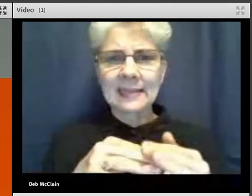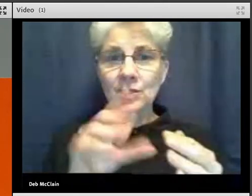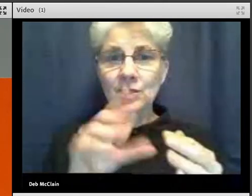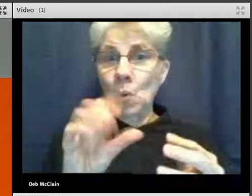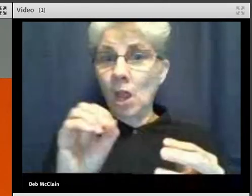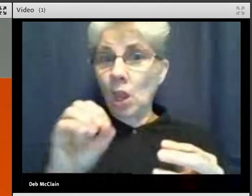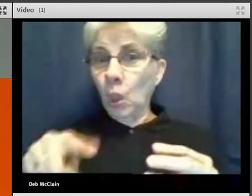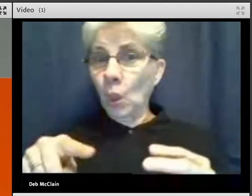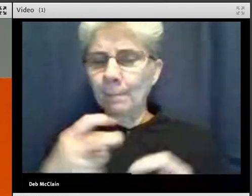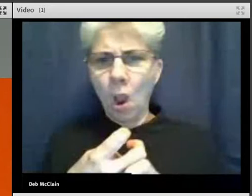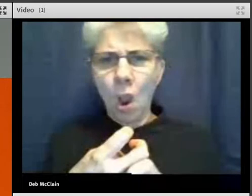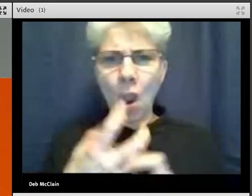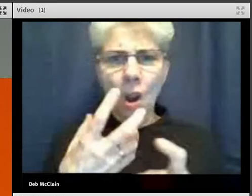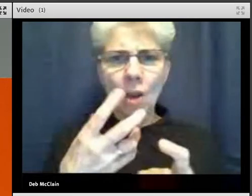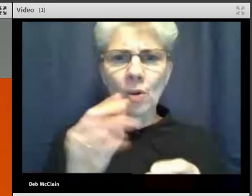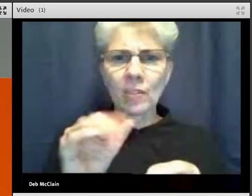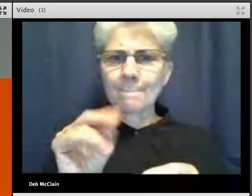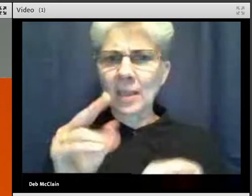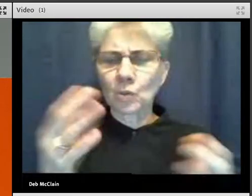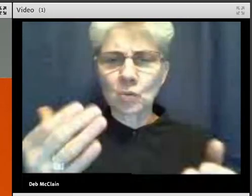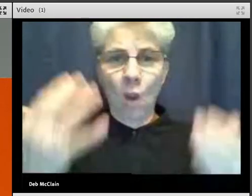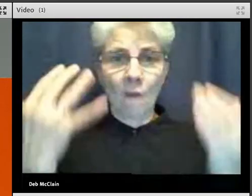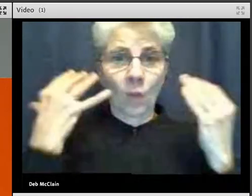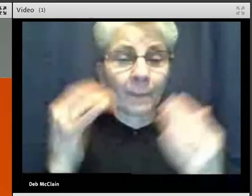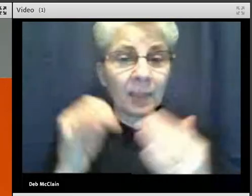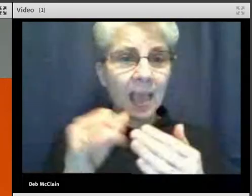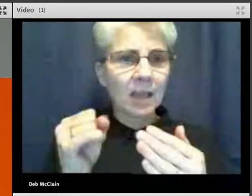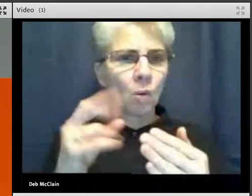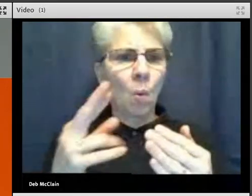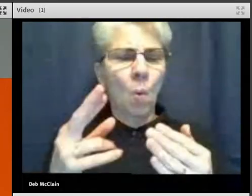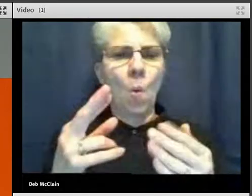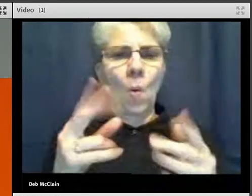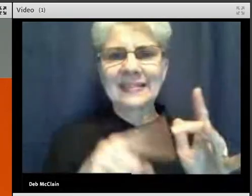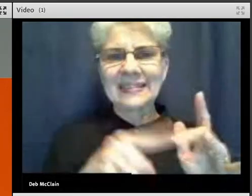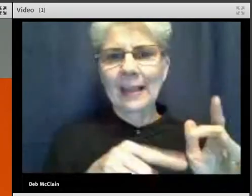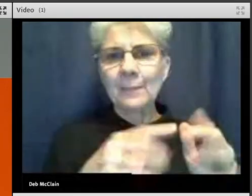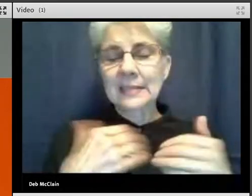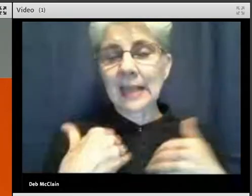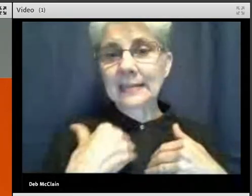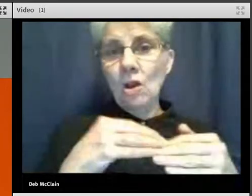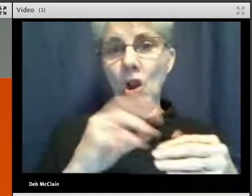can't get past a certain place, it gets into a loop or the menu is overwhelming it